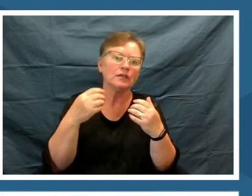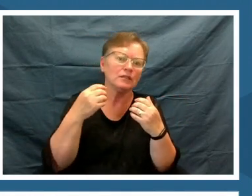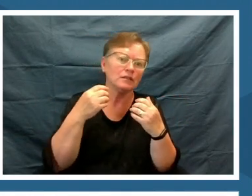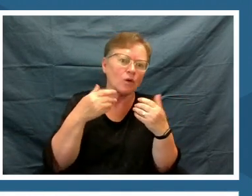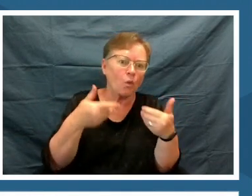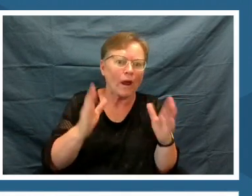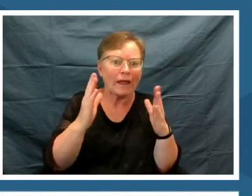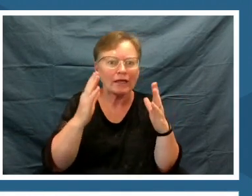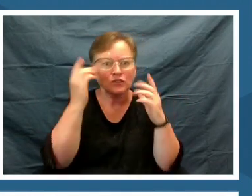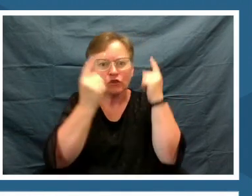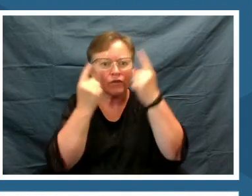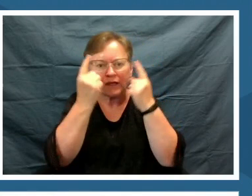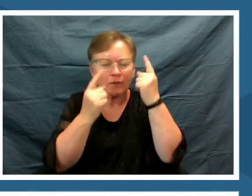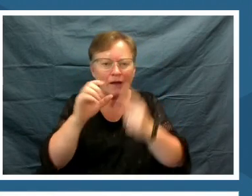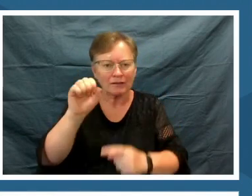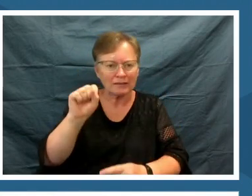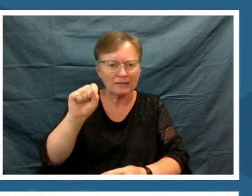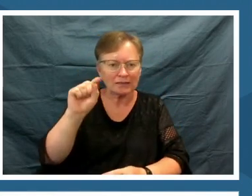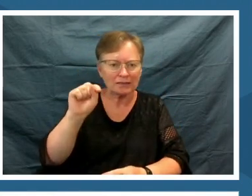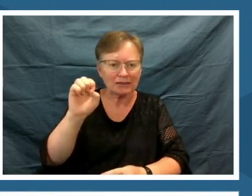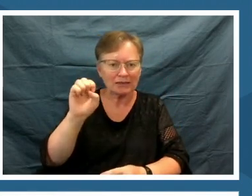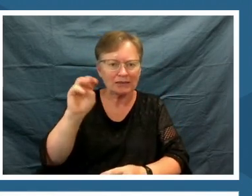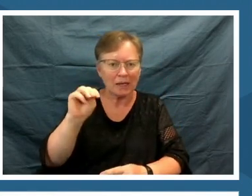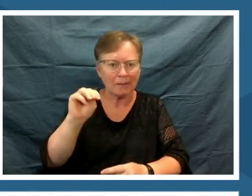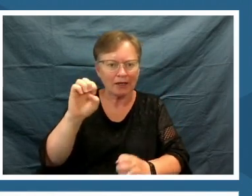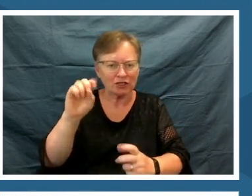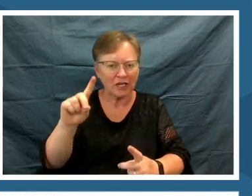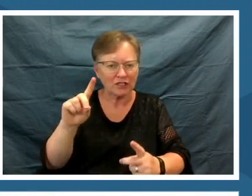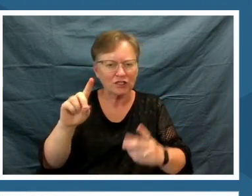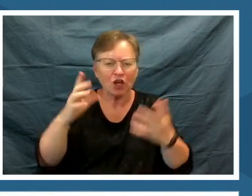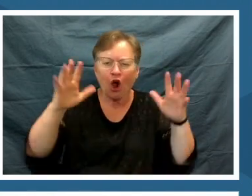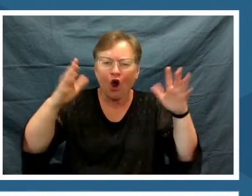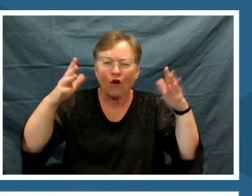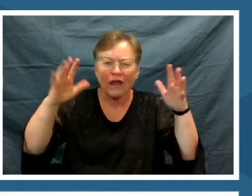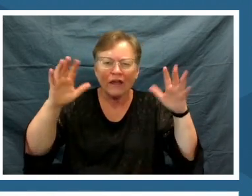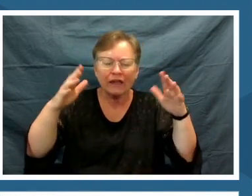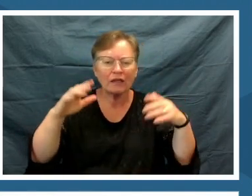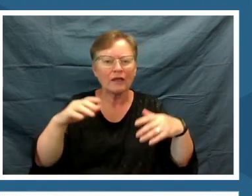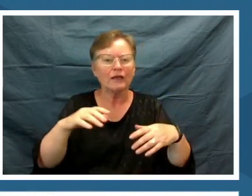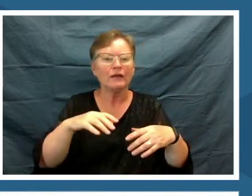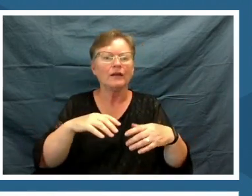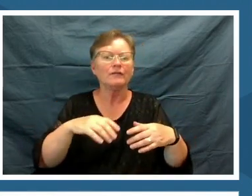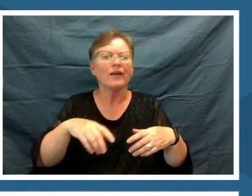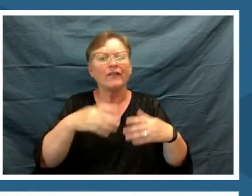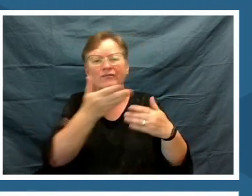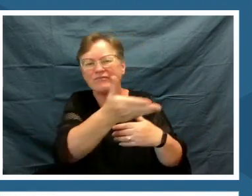in particular that are already abundant in schools and